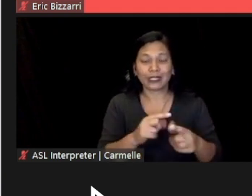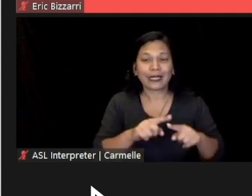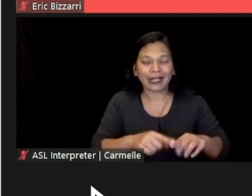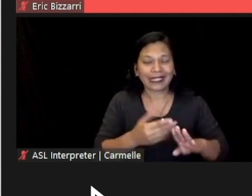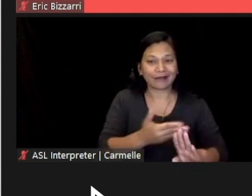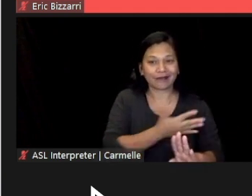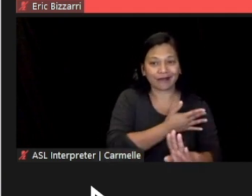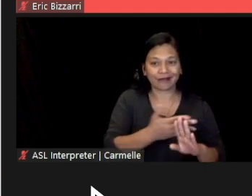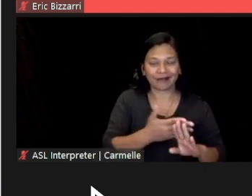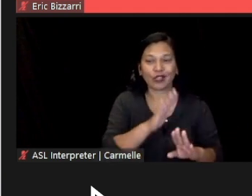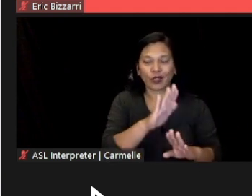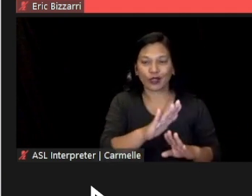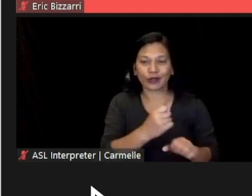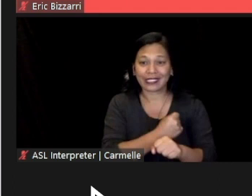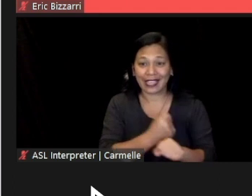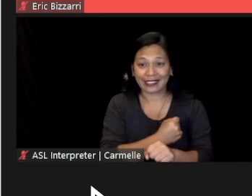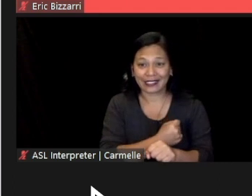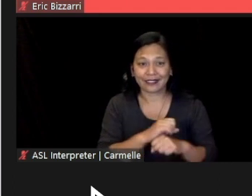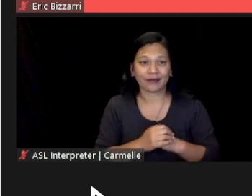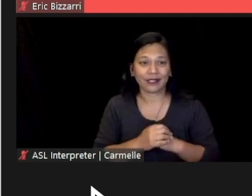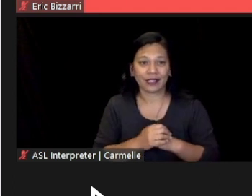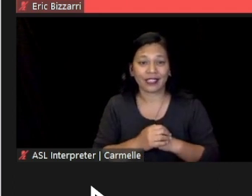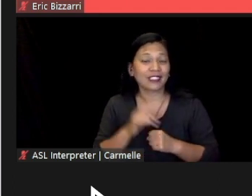This is a kin to, as a kid, your allowance will go up.